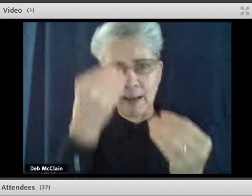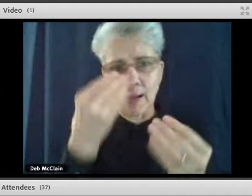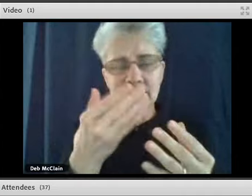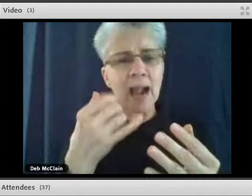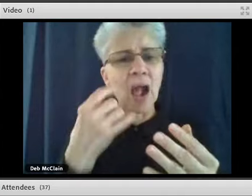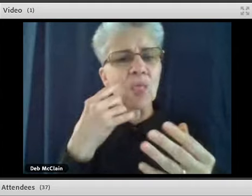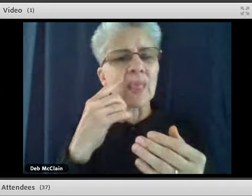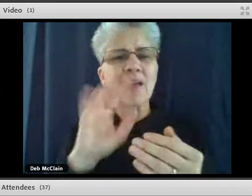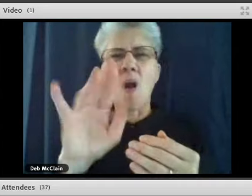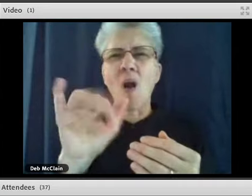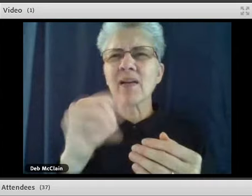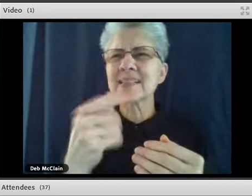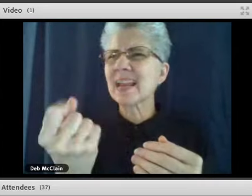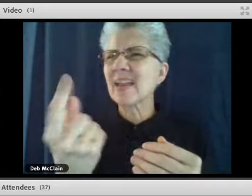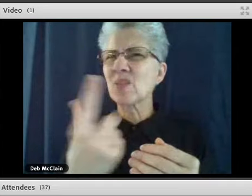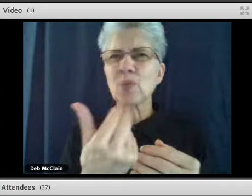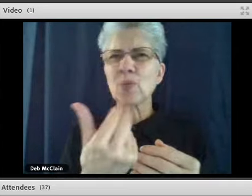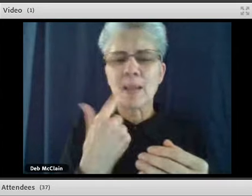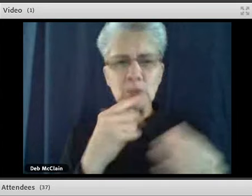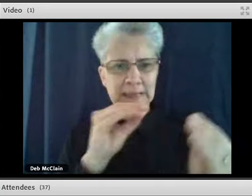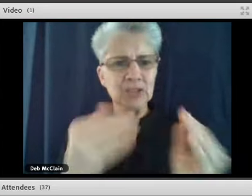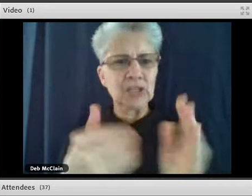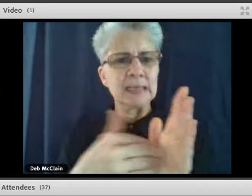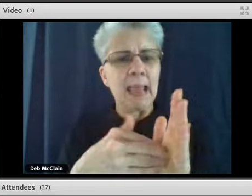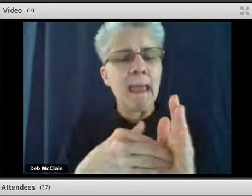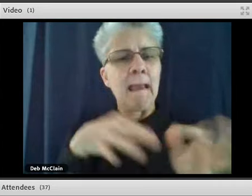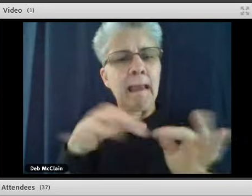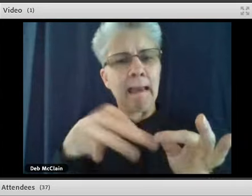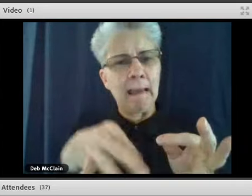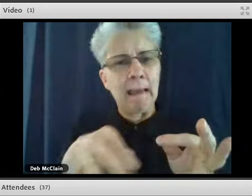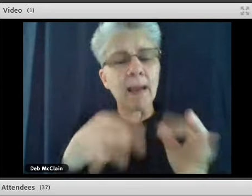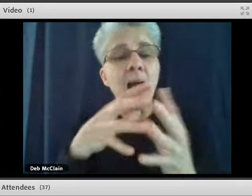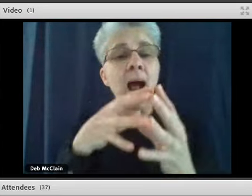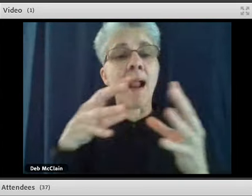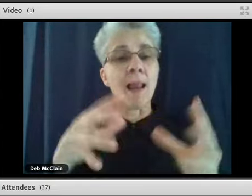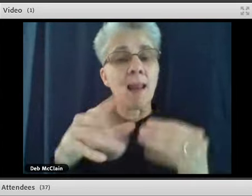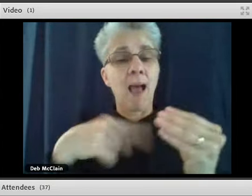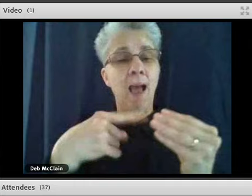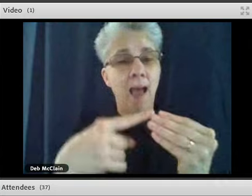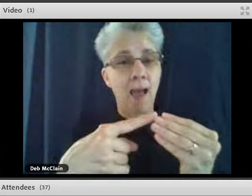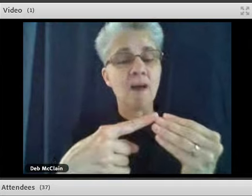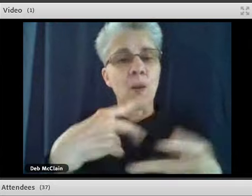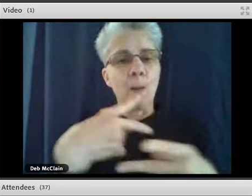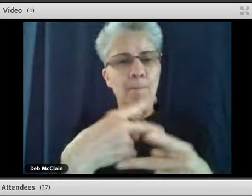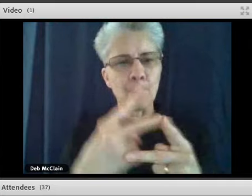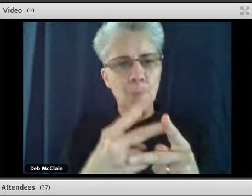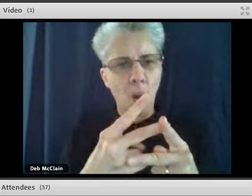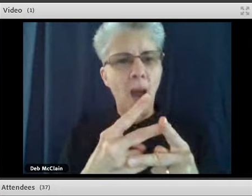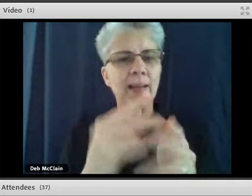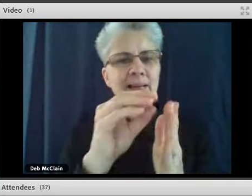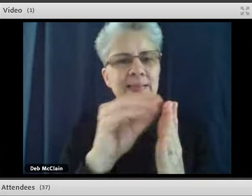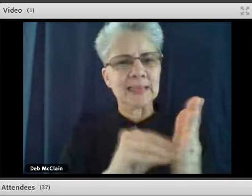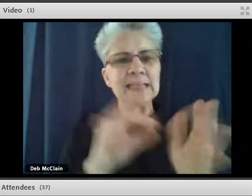I think it's August 11th or 13th -- I'm actually going to go through a ton of the products and documents that we use,